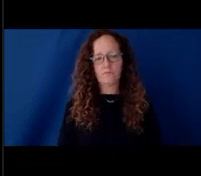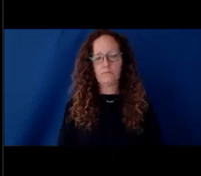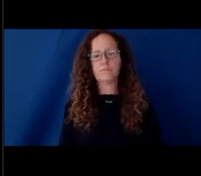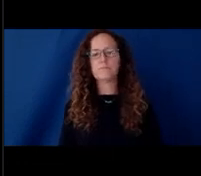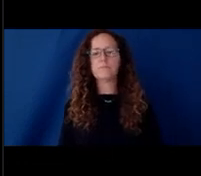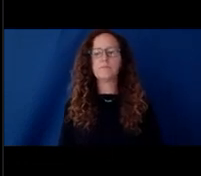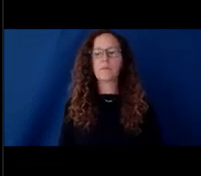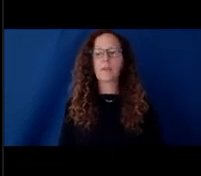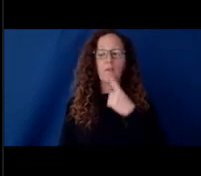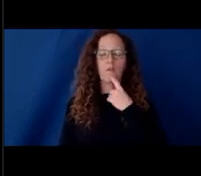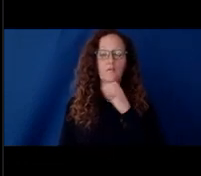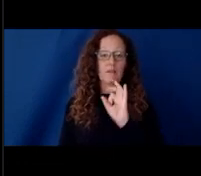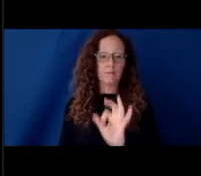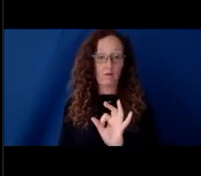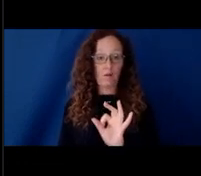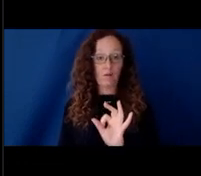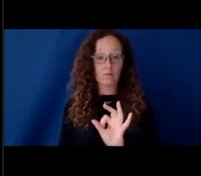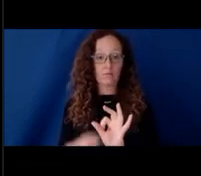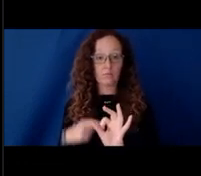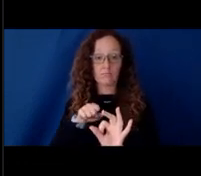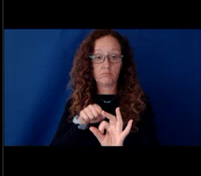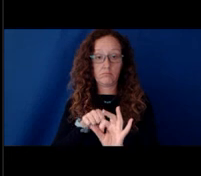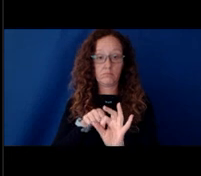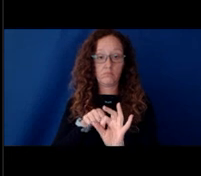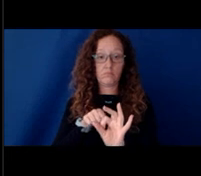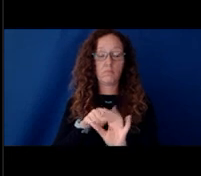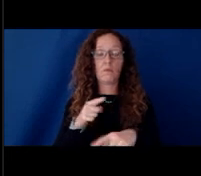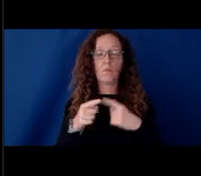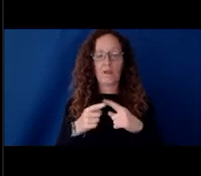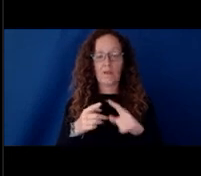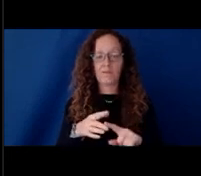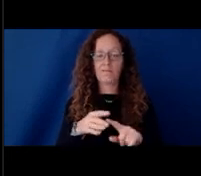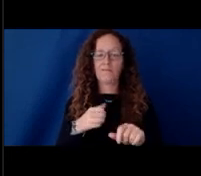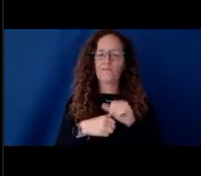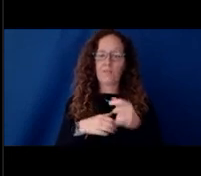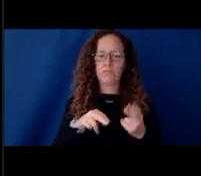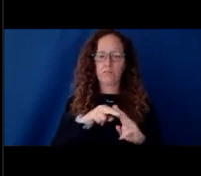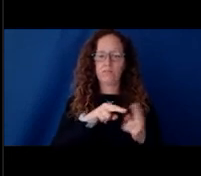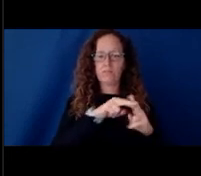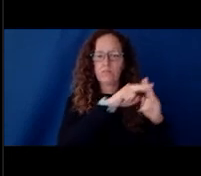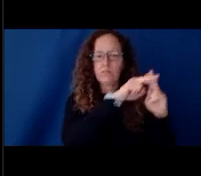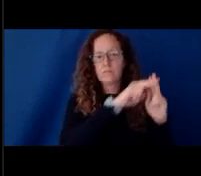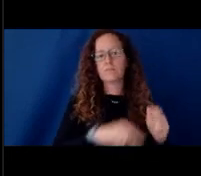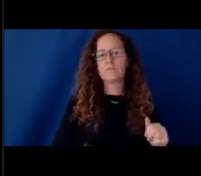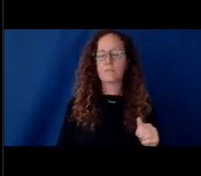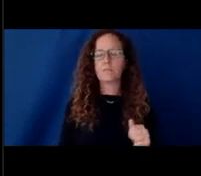and that's basically the point at which the risk starts to increase. And the curve on the screen,